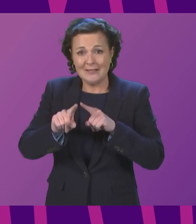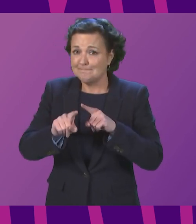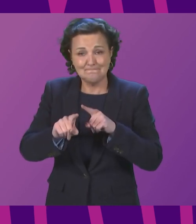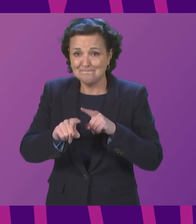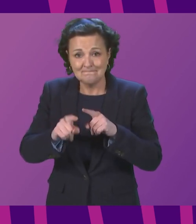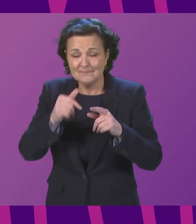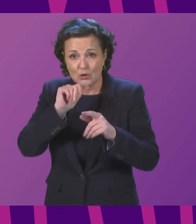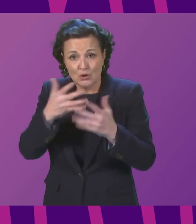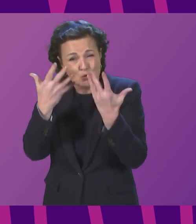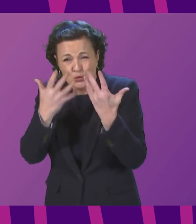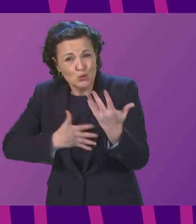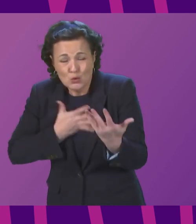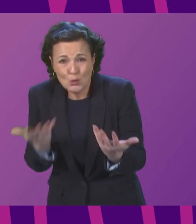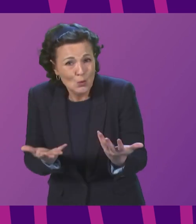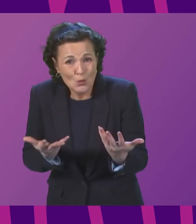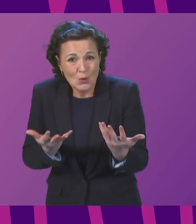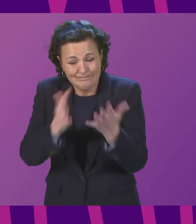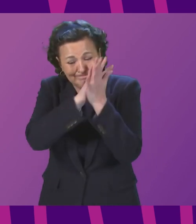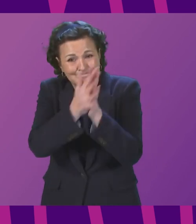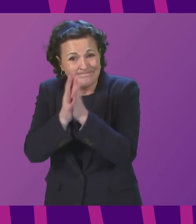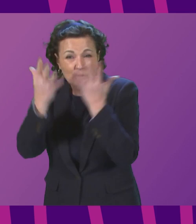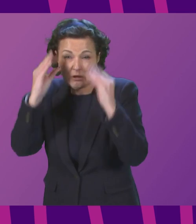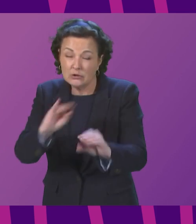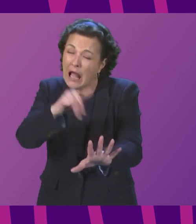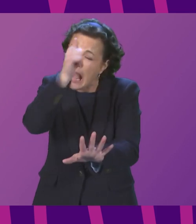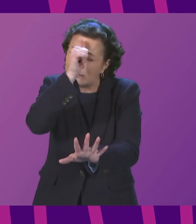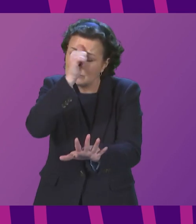With community transmission high, the next few weeks will be challenging for pupils,